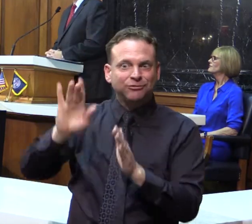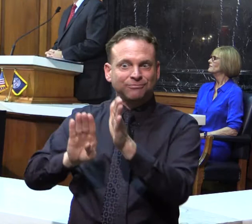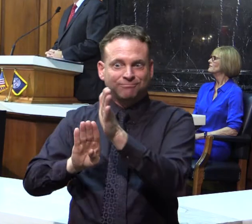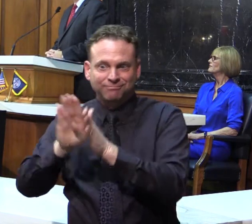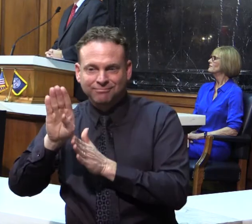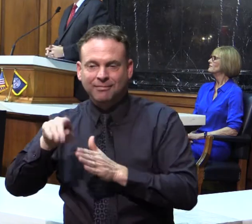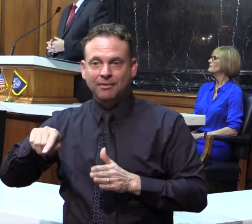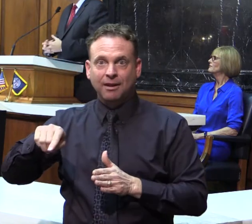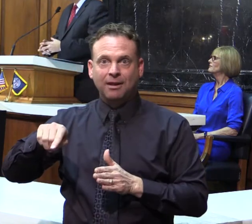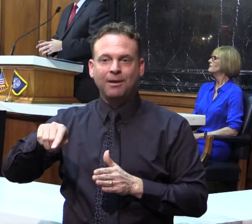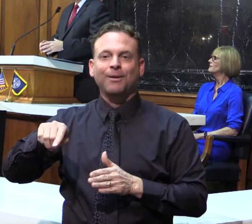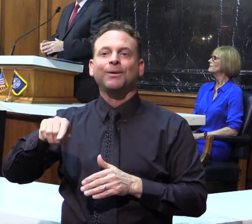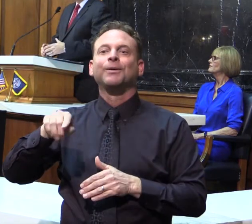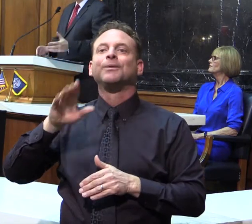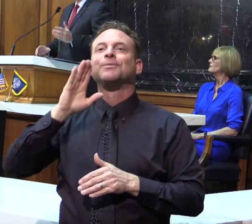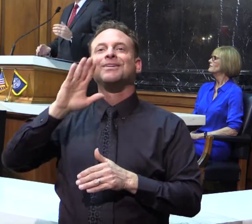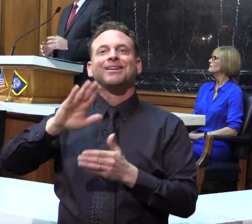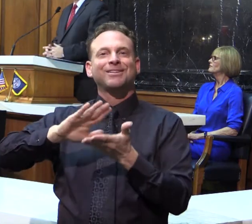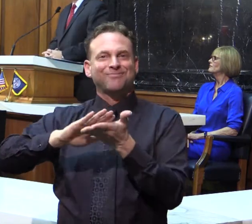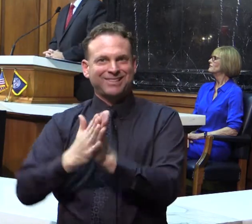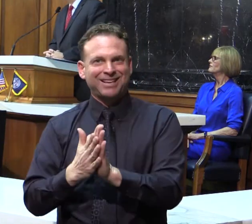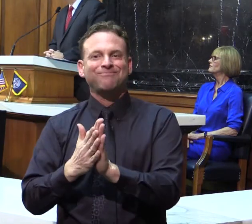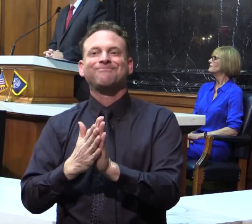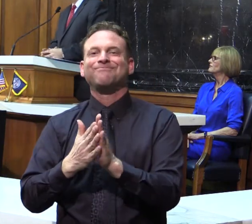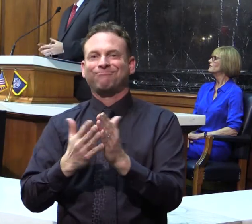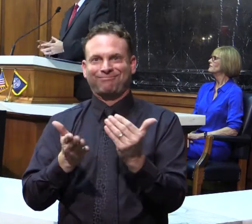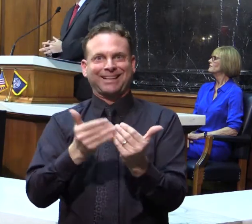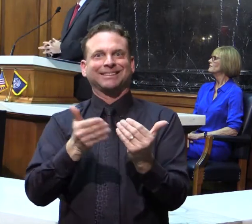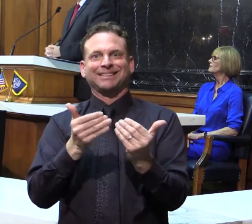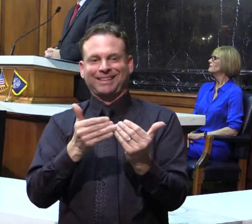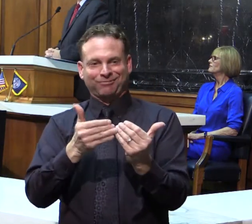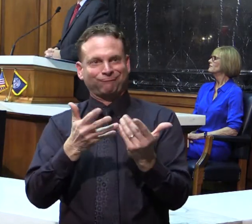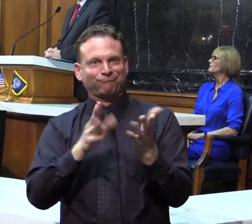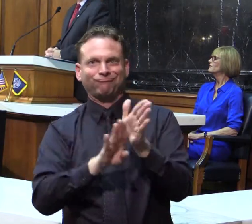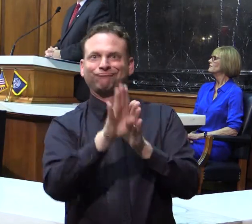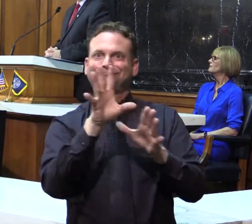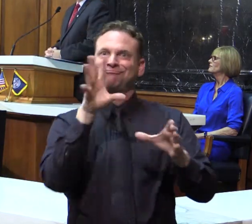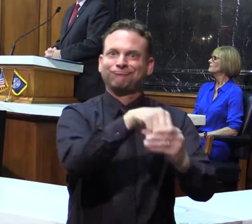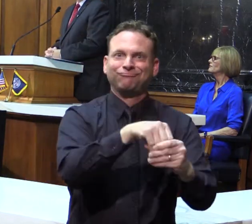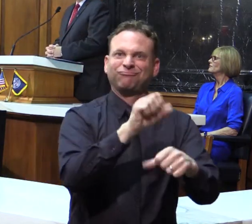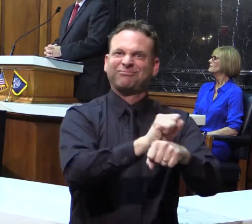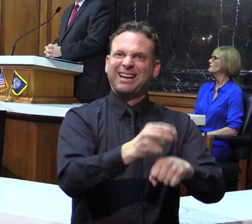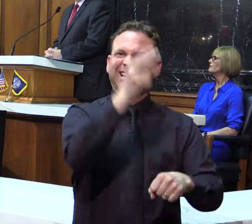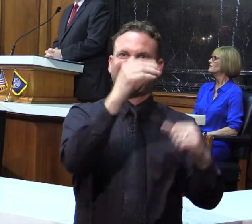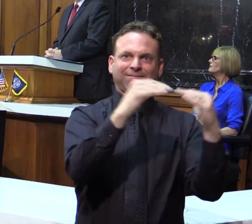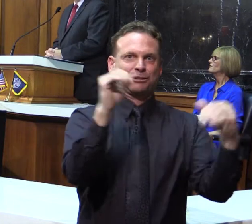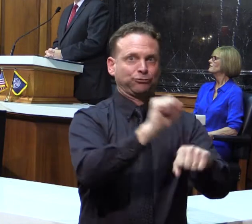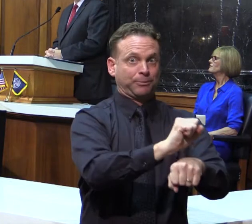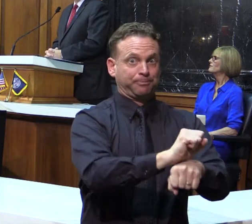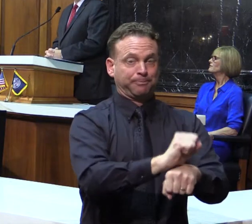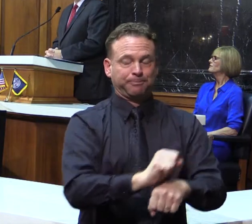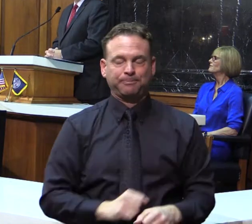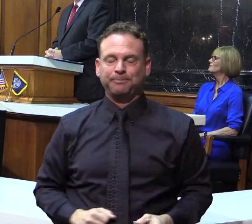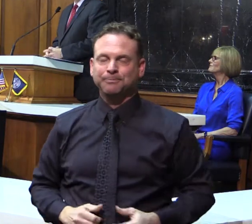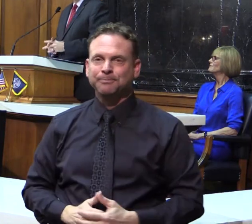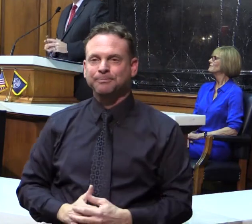… be it going on to college or entering the workforce to realize a fulfilling career.